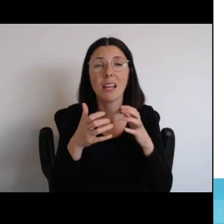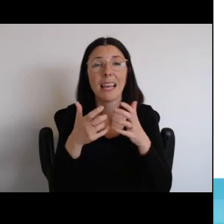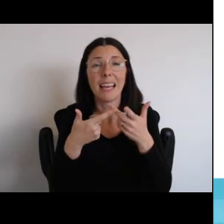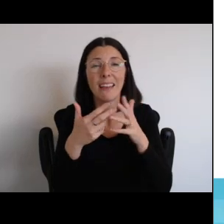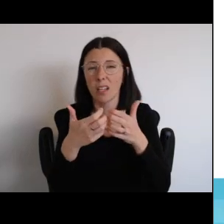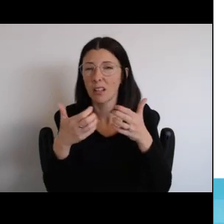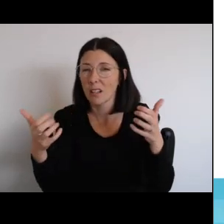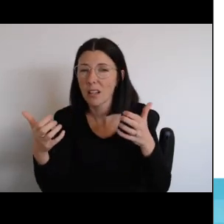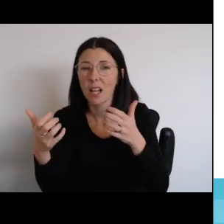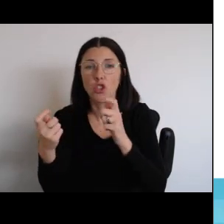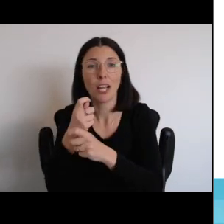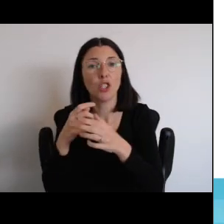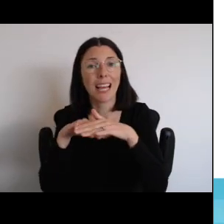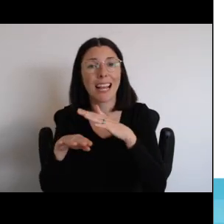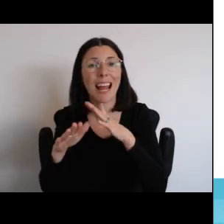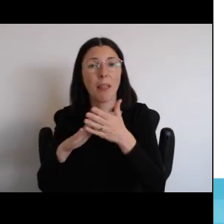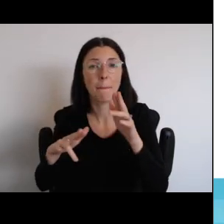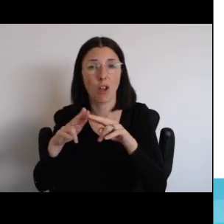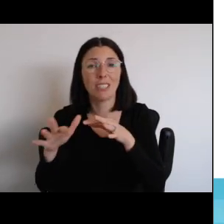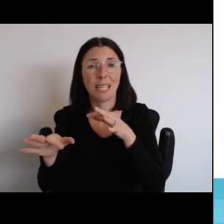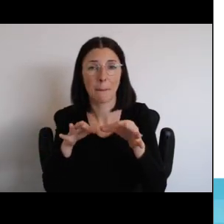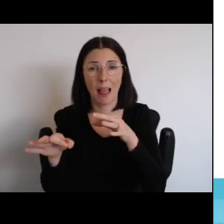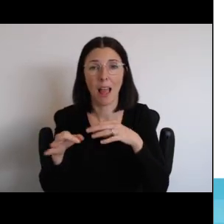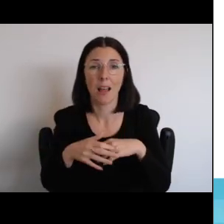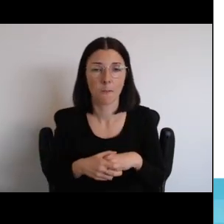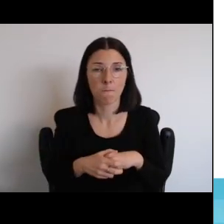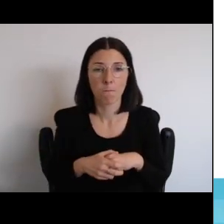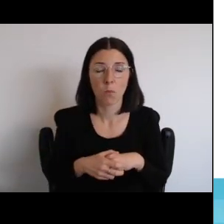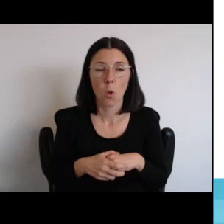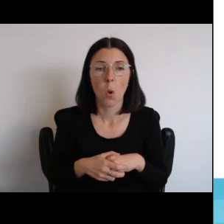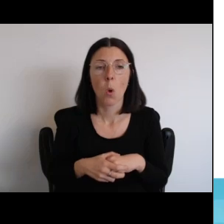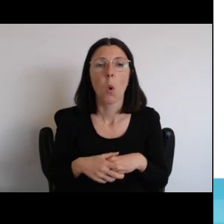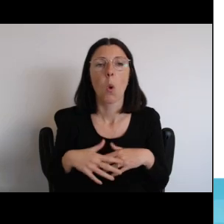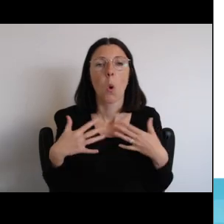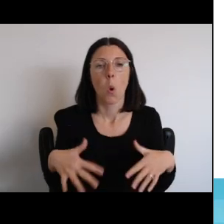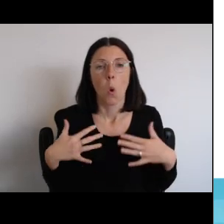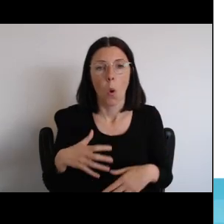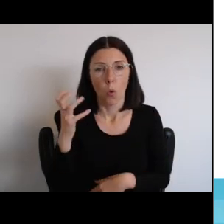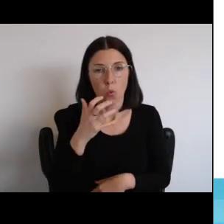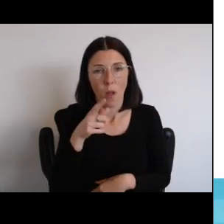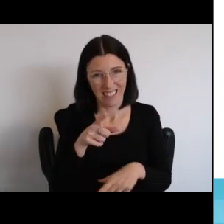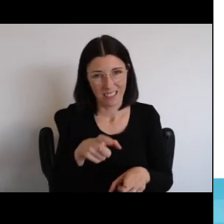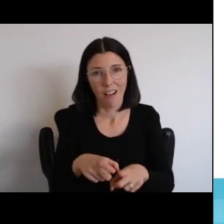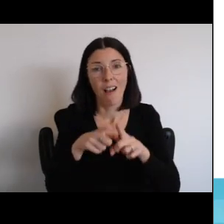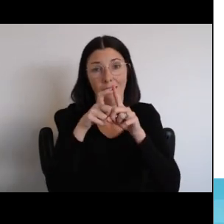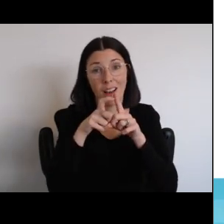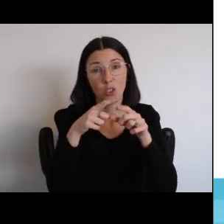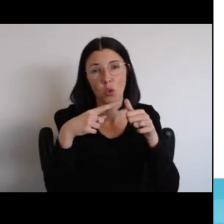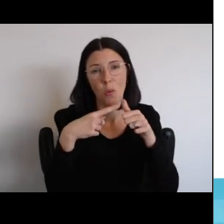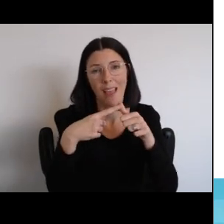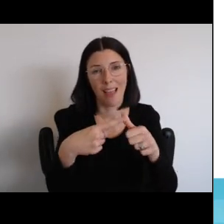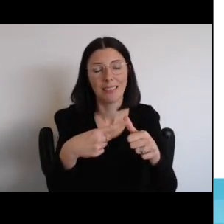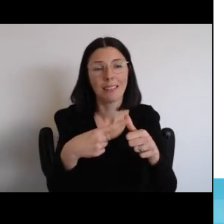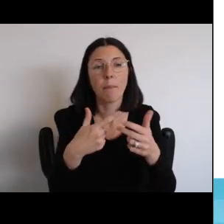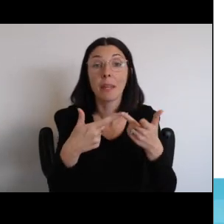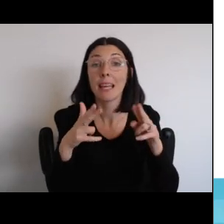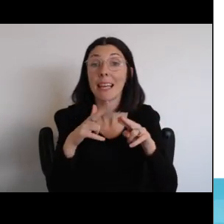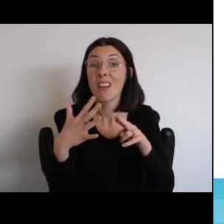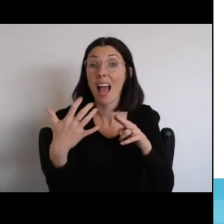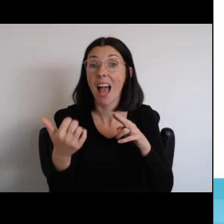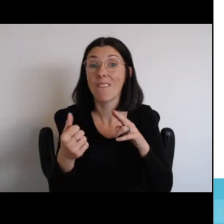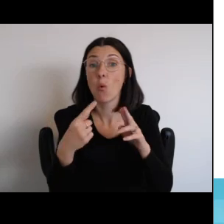difficult question to answer um certainly if there are orders in place but they do change it with